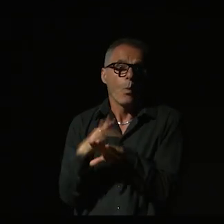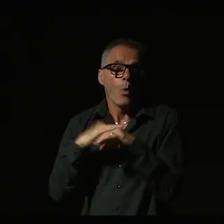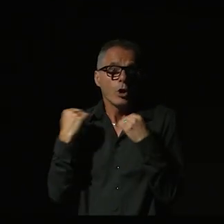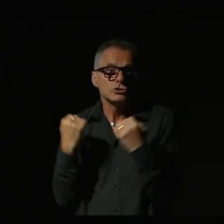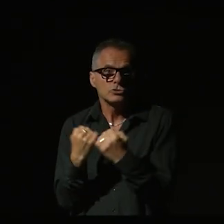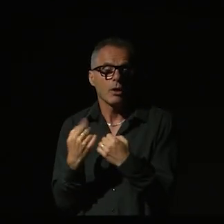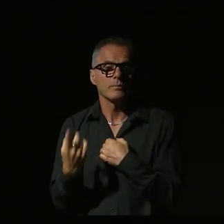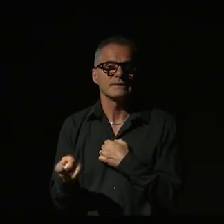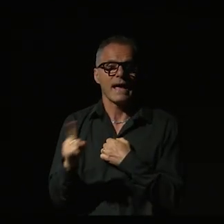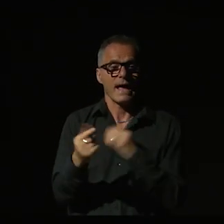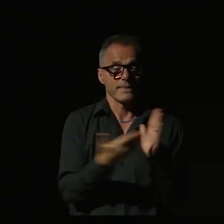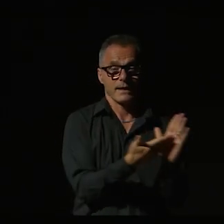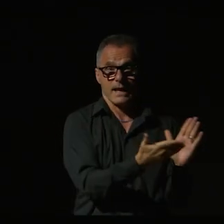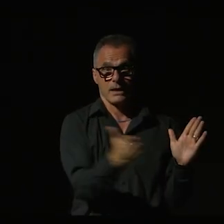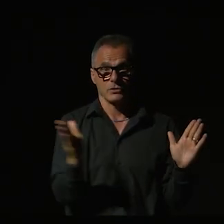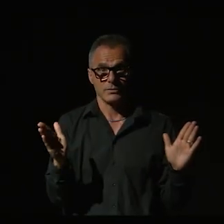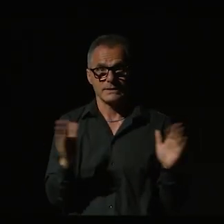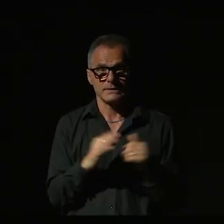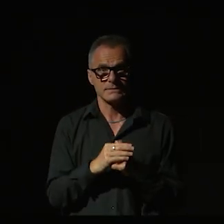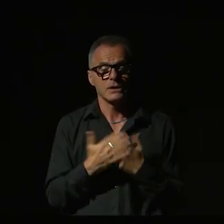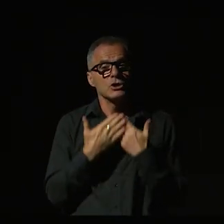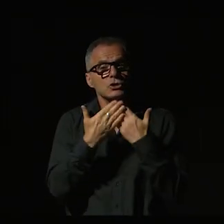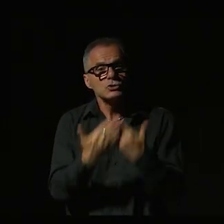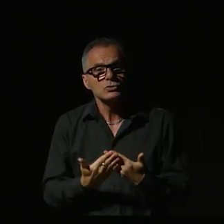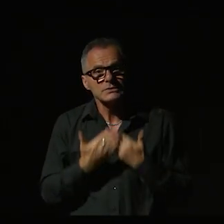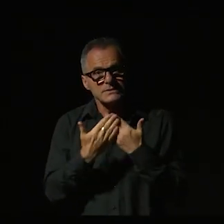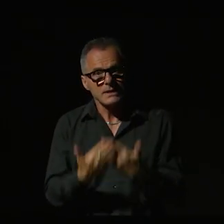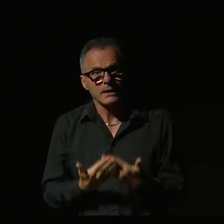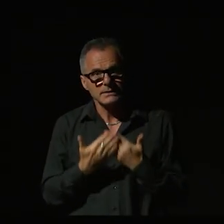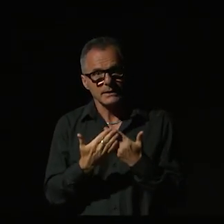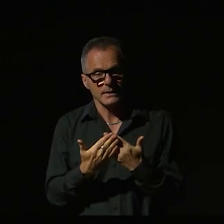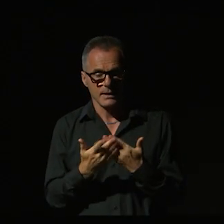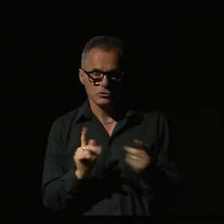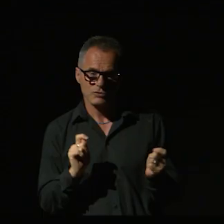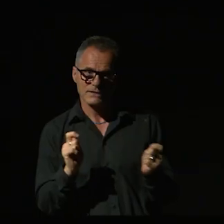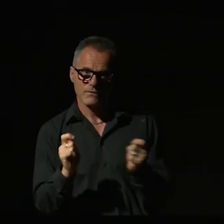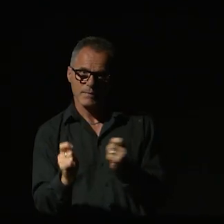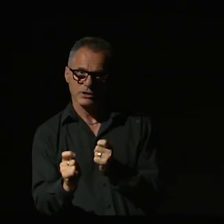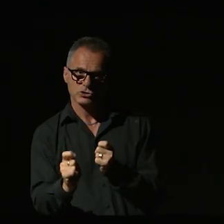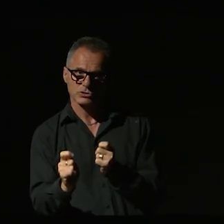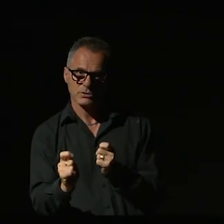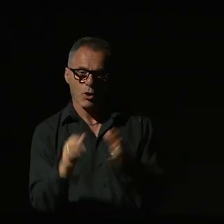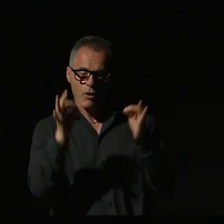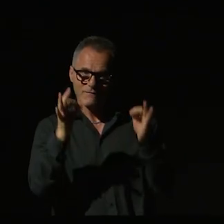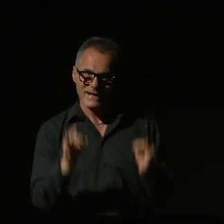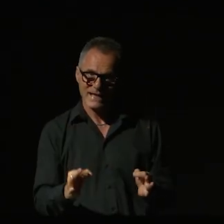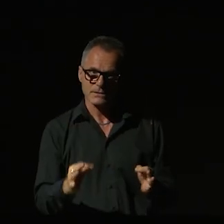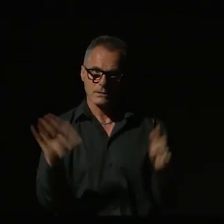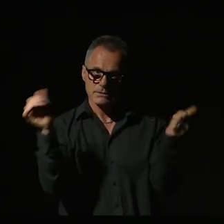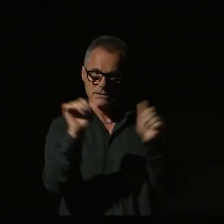and in the gallery itself to study Annibale's transformation of Classical sculpture into painted flesh.